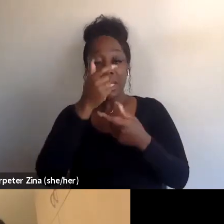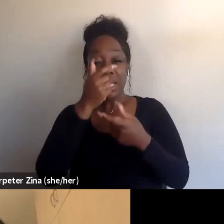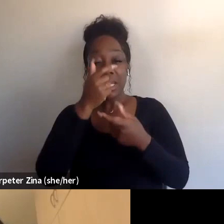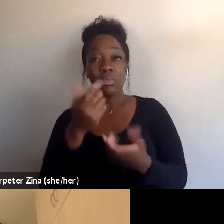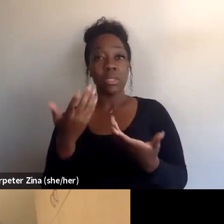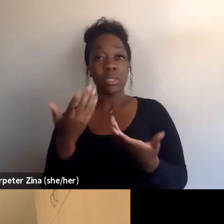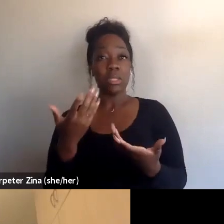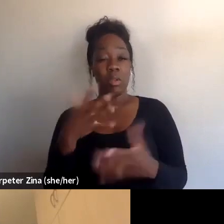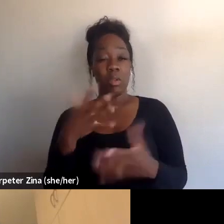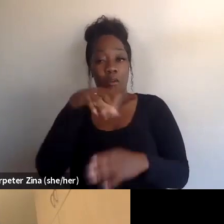What is it like now for you?